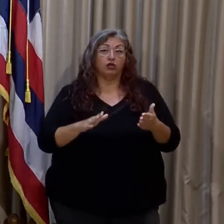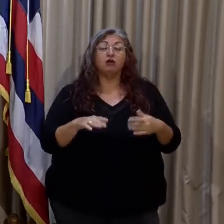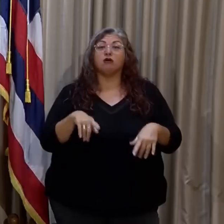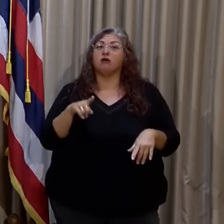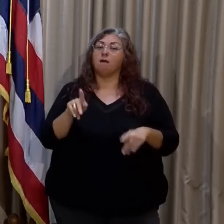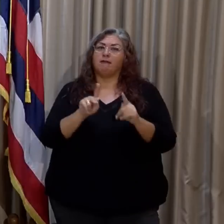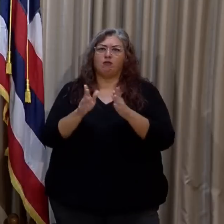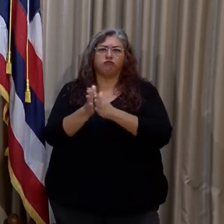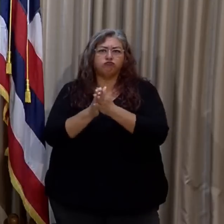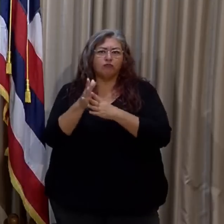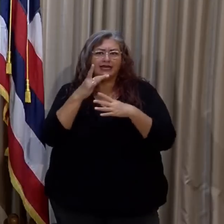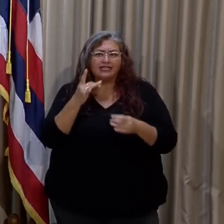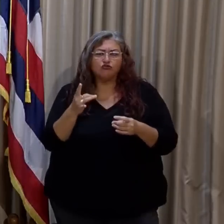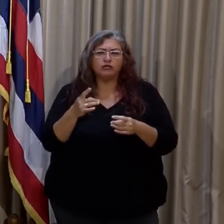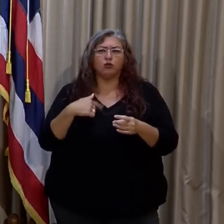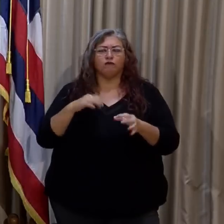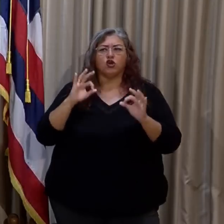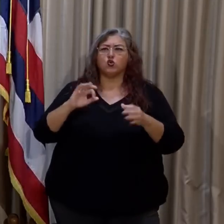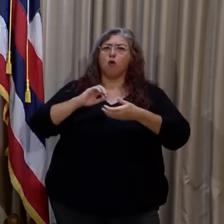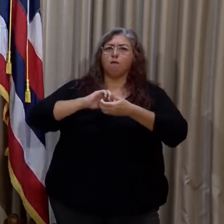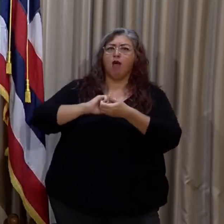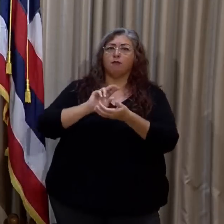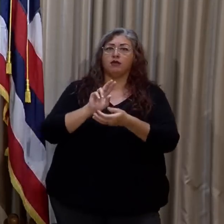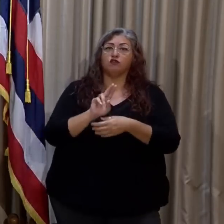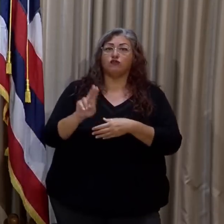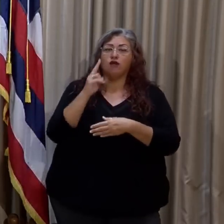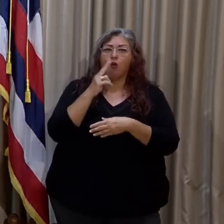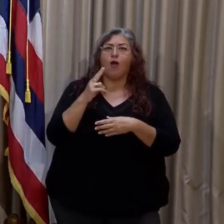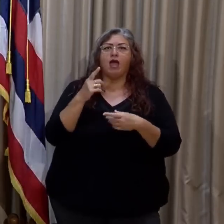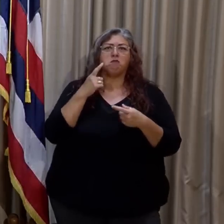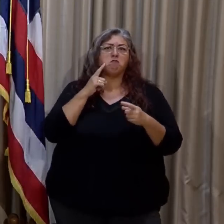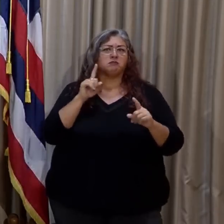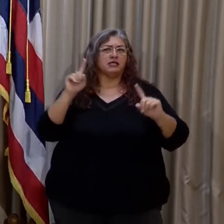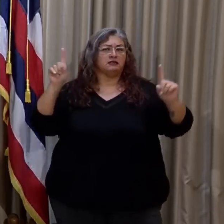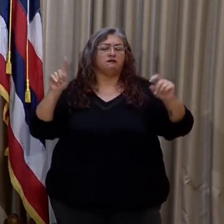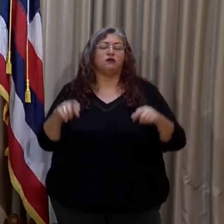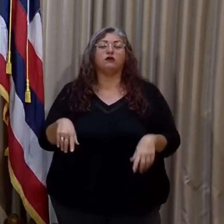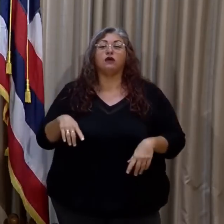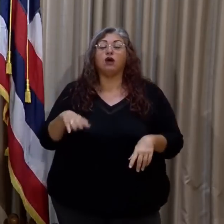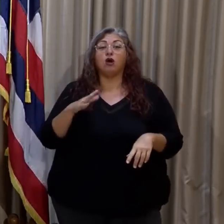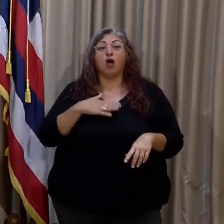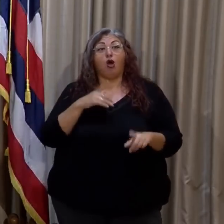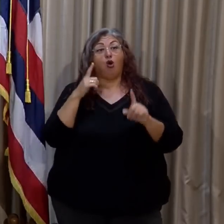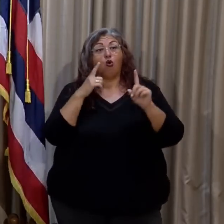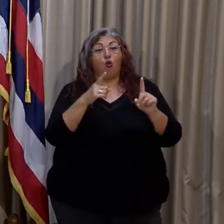UP AT THE UNIVERSITY OF HAWAII FOR TRAINING ON CONTACT TRACING. THERE HAS BEEN GOOD INTEREST IN THIS OPPORTUNITY, AND OUR PARTNERSHIP HAS BEEN A